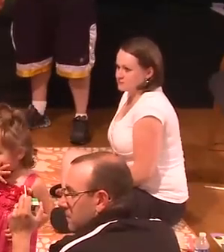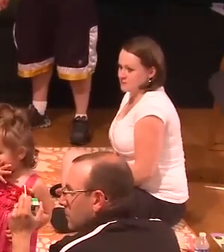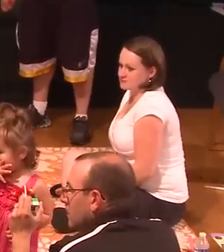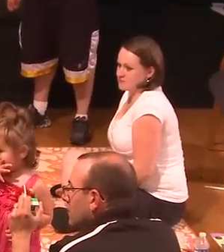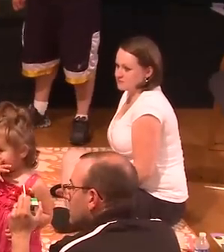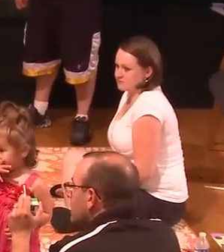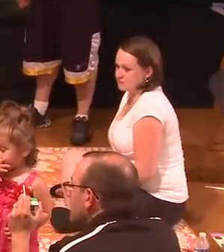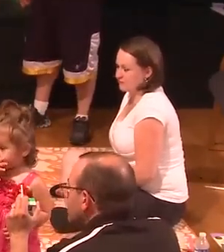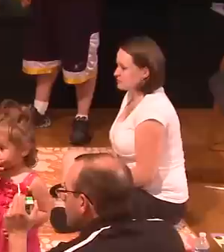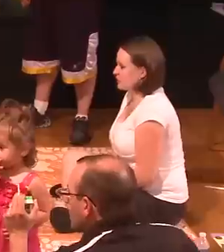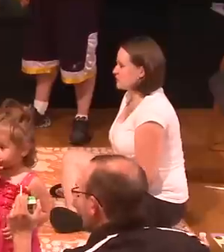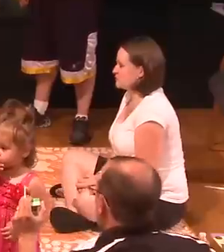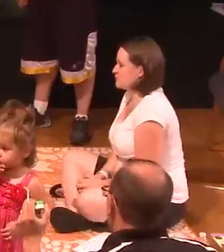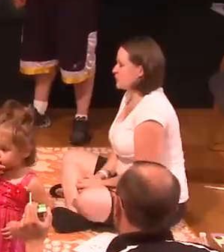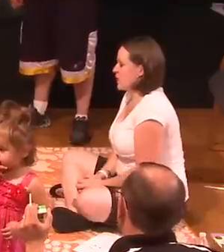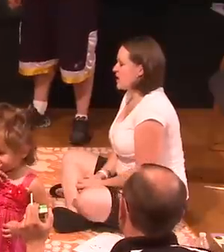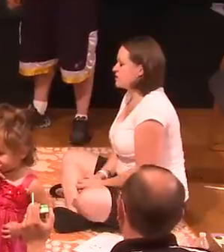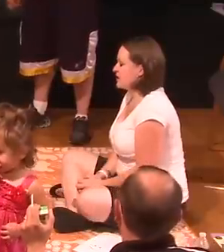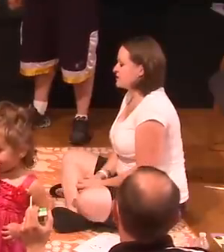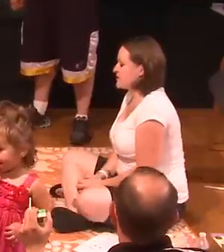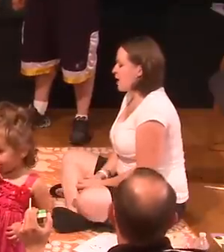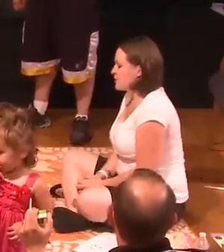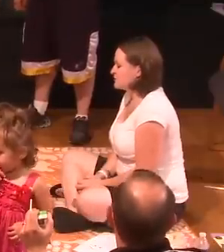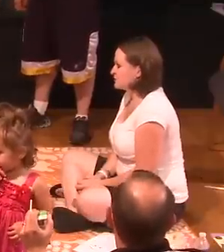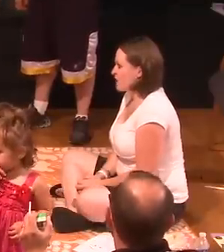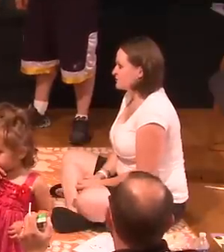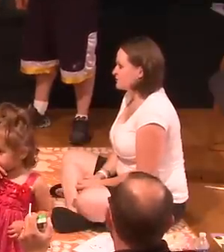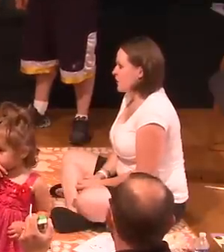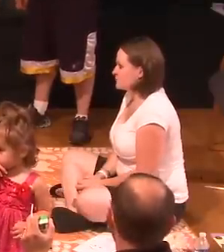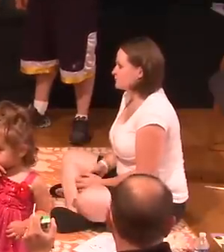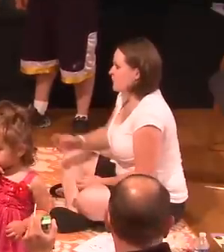Do you want juice or water? Let's see if I can open them. Oh there we go.